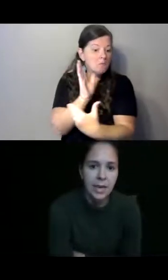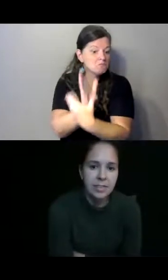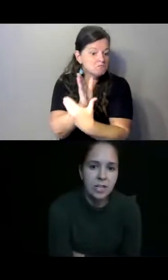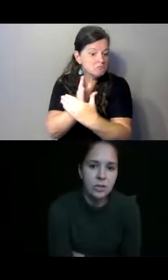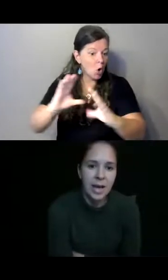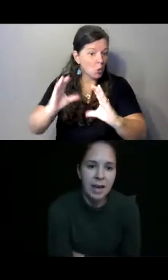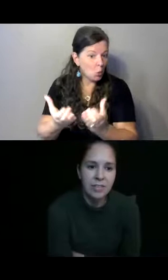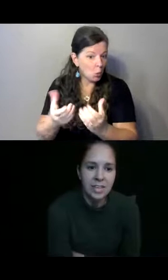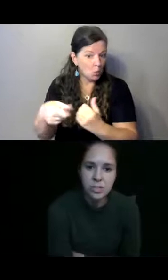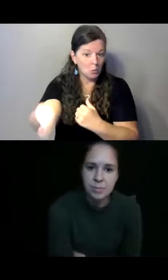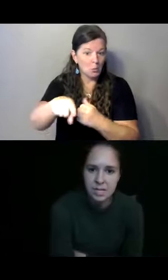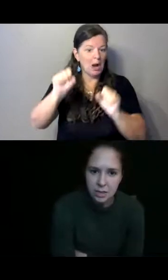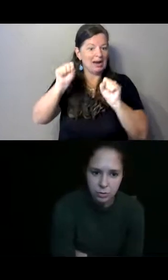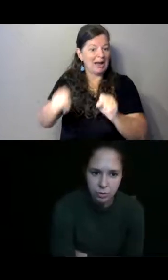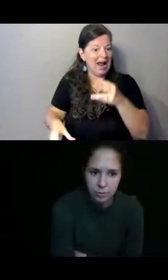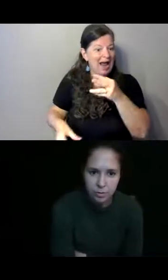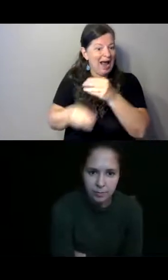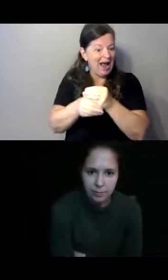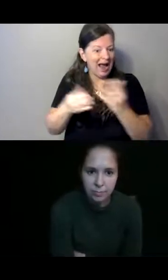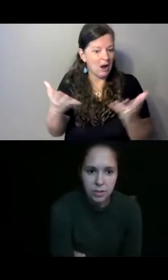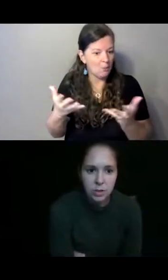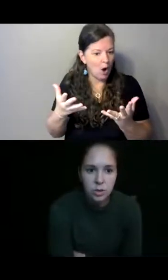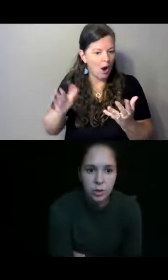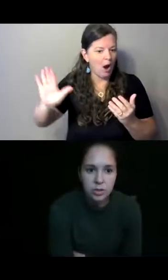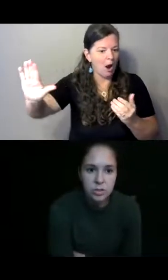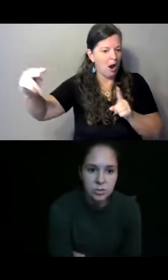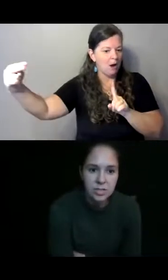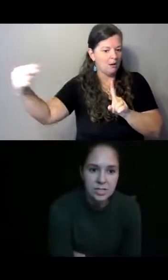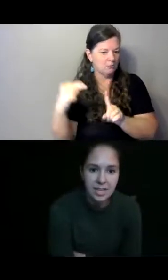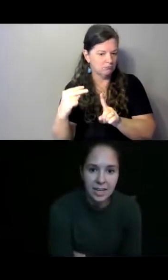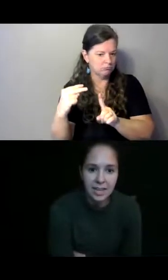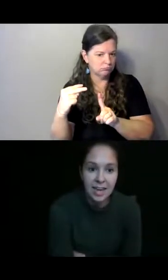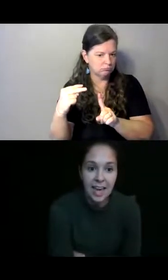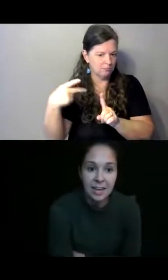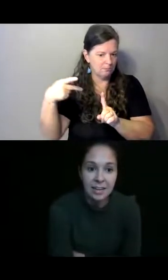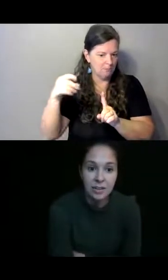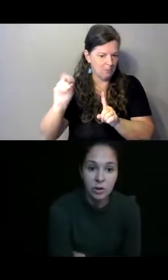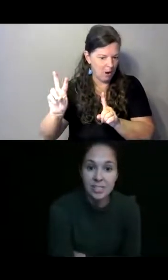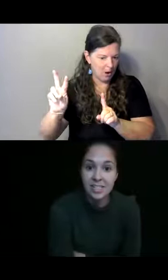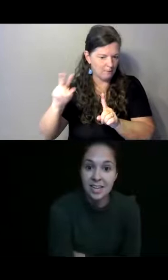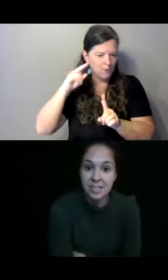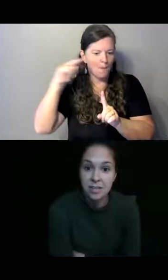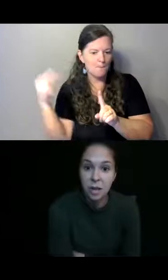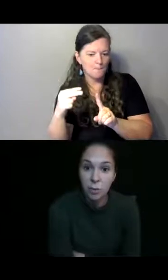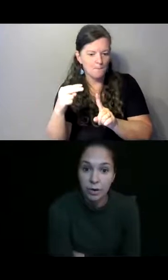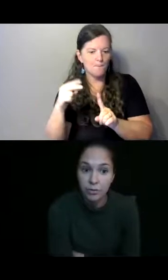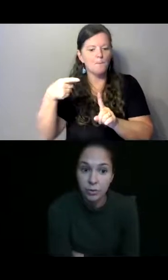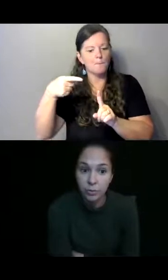and then you have the intermediate group where the students can add or state a point of view.